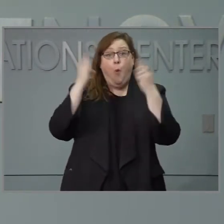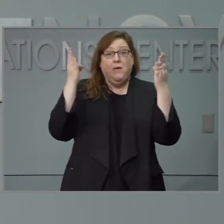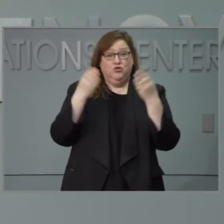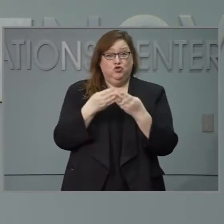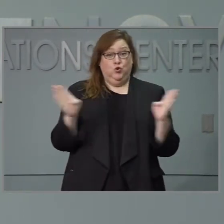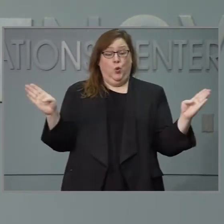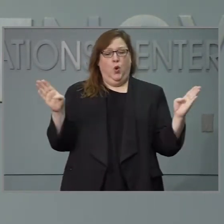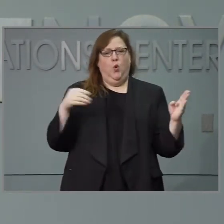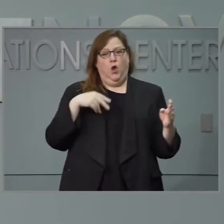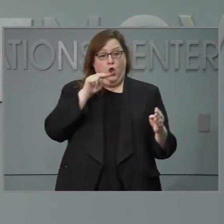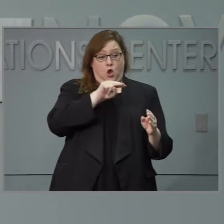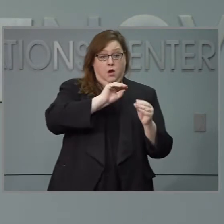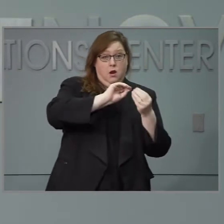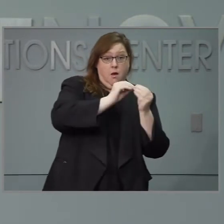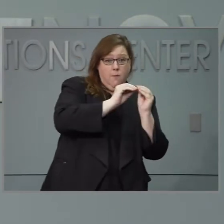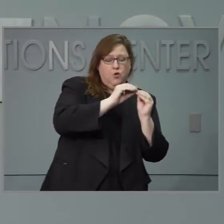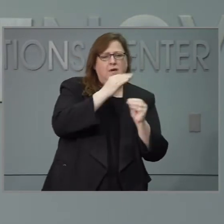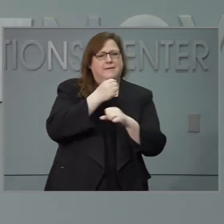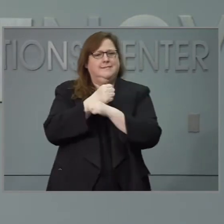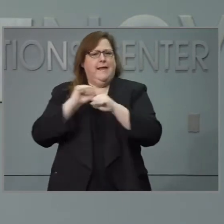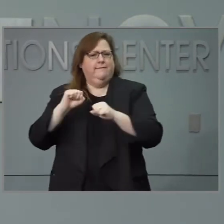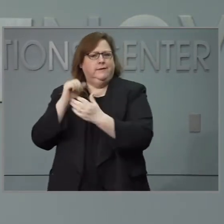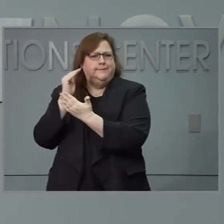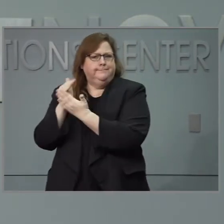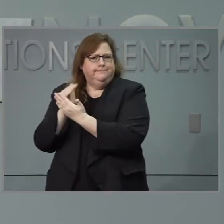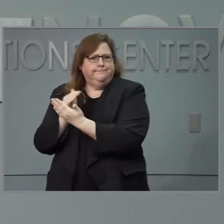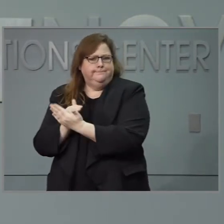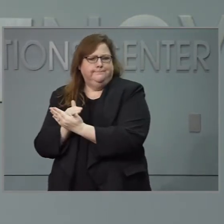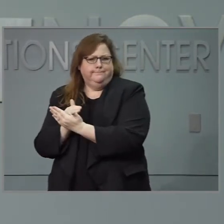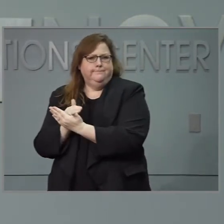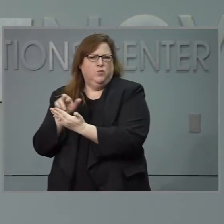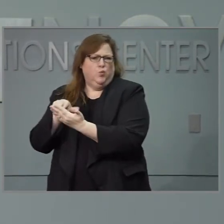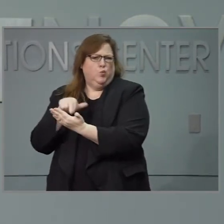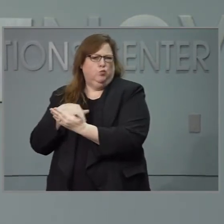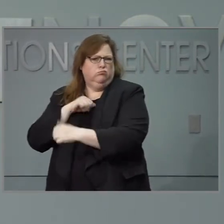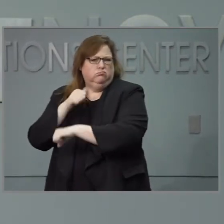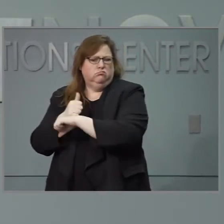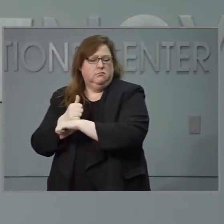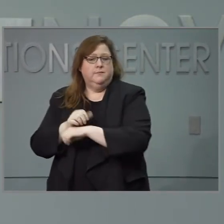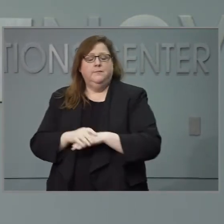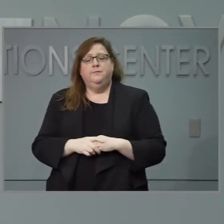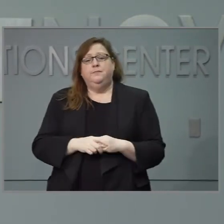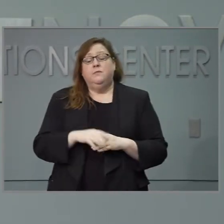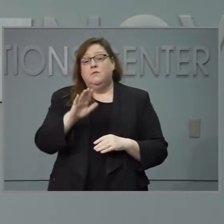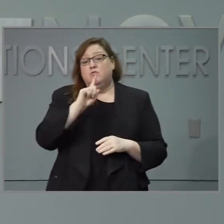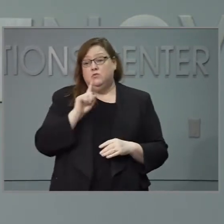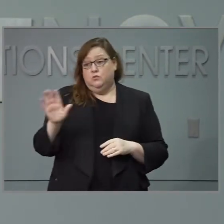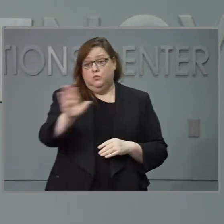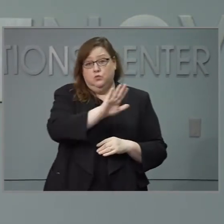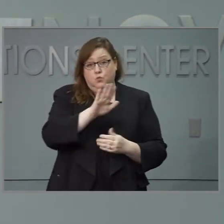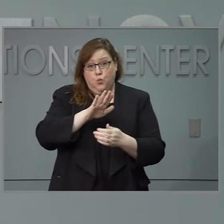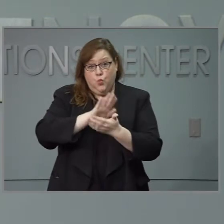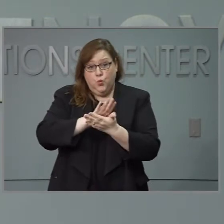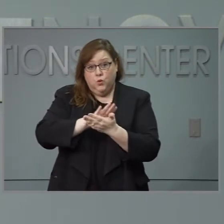Y LOS CIENTÍFICOS DICEN QUE NO FUNCIONA, NO ES VERDAD, ENCUENTRAS ESTO EN LOS LUGARES OSCUROS DE INTERNET, LOS